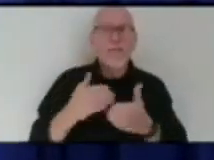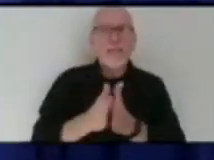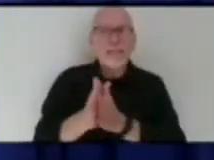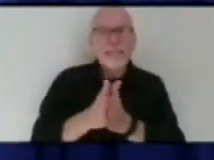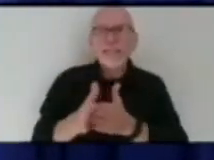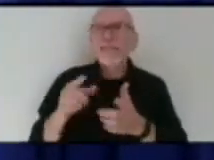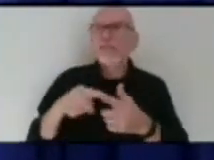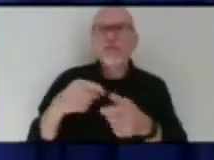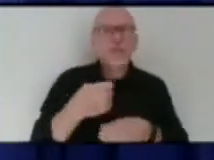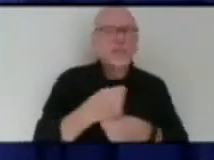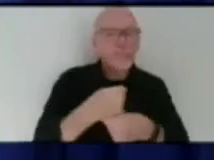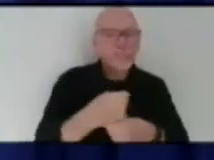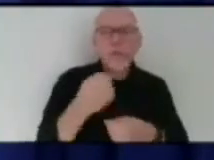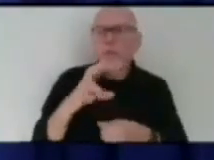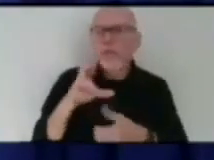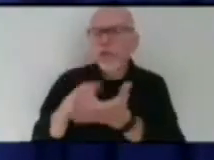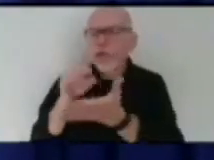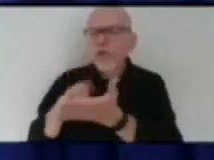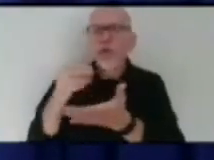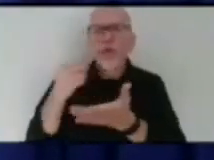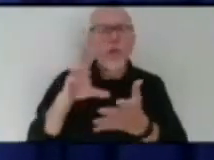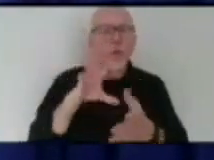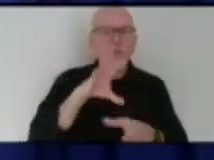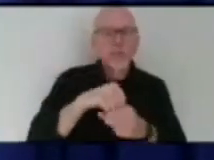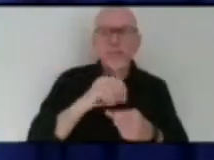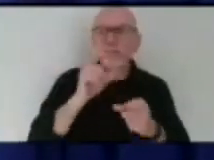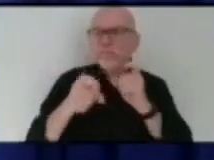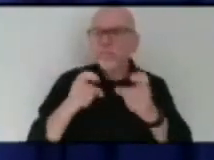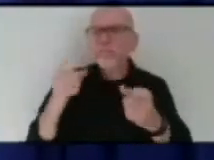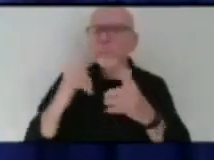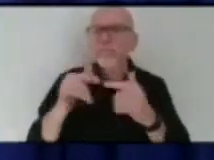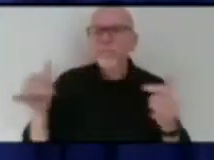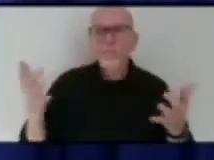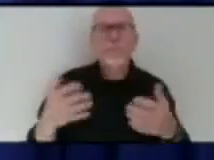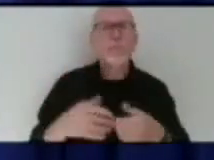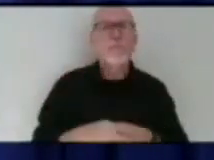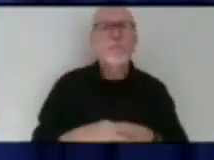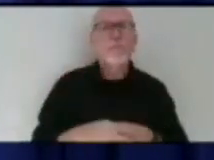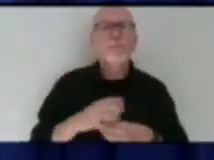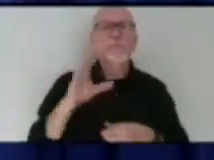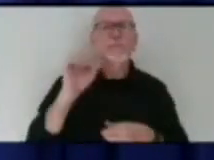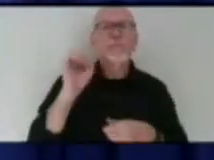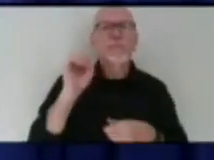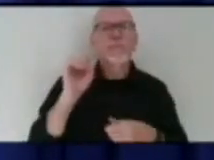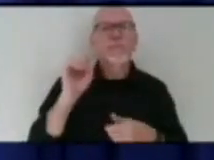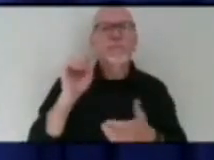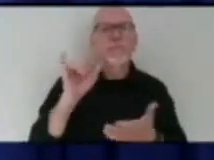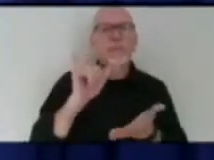or contribute, create, innovate, and so that that is what That's the position